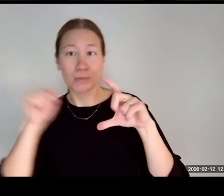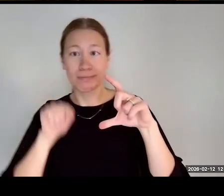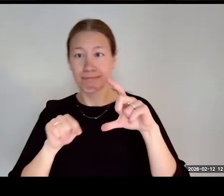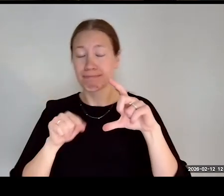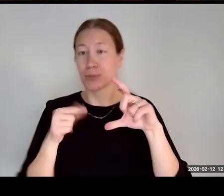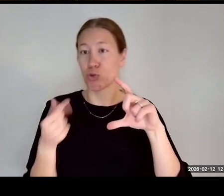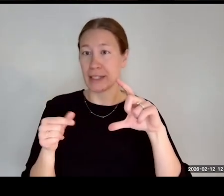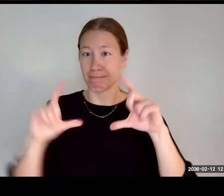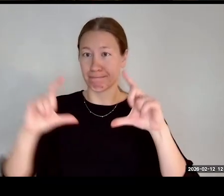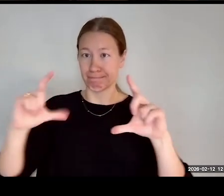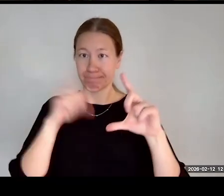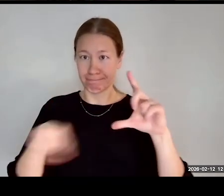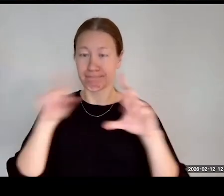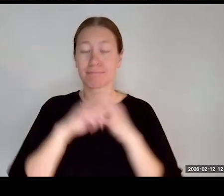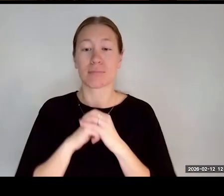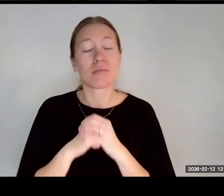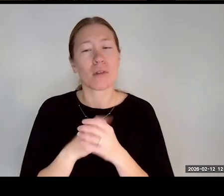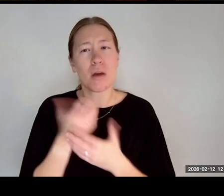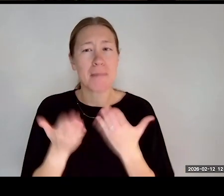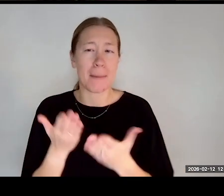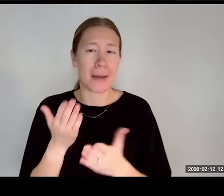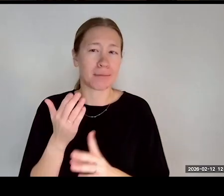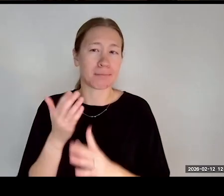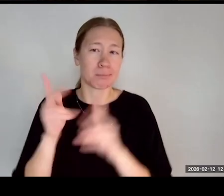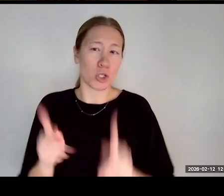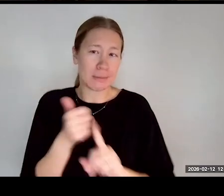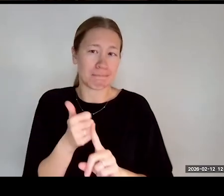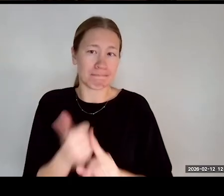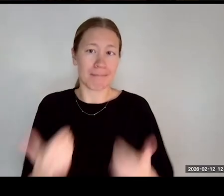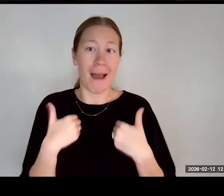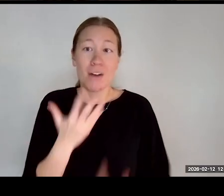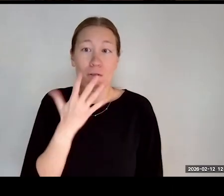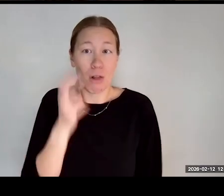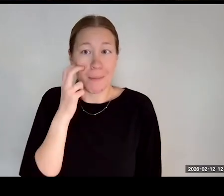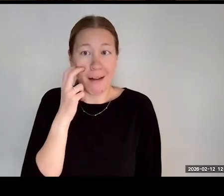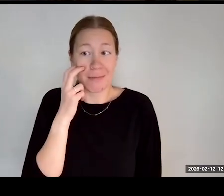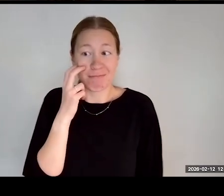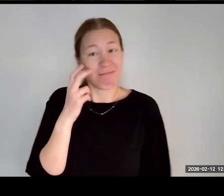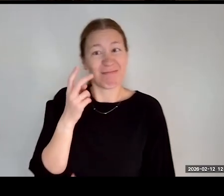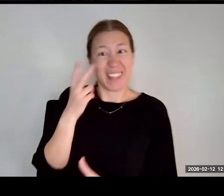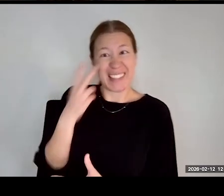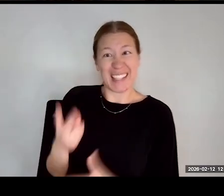For someone that has a type of color vision deficiency, what it may look like is this, different shades of gray